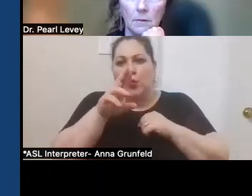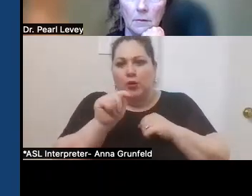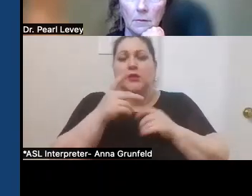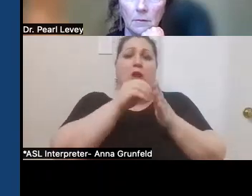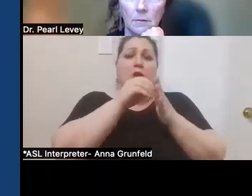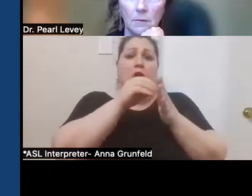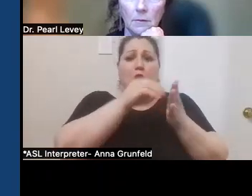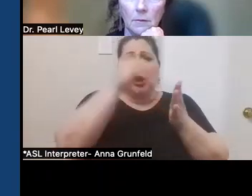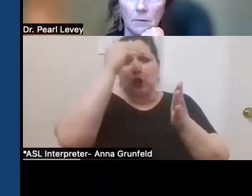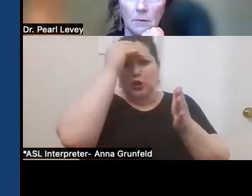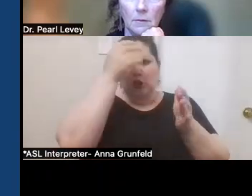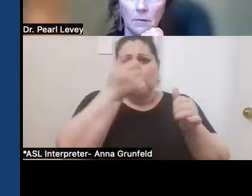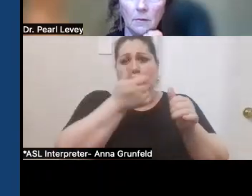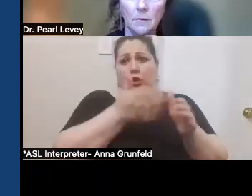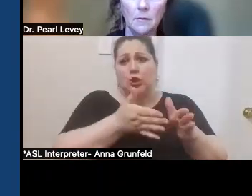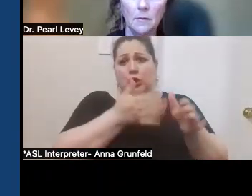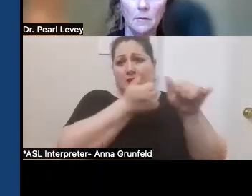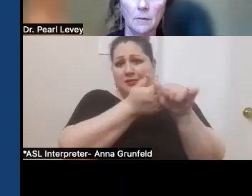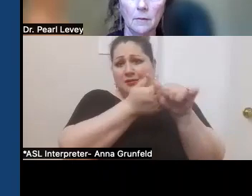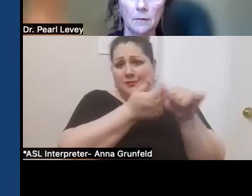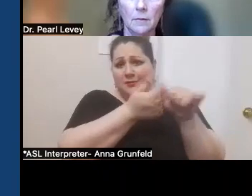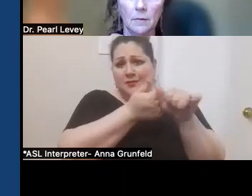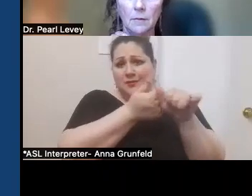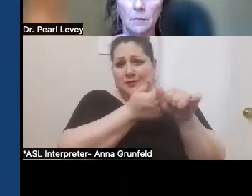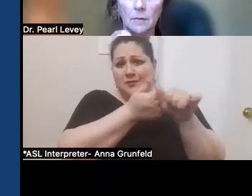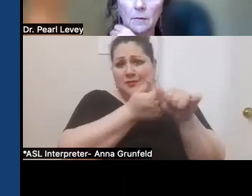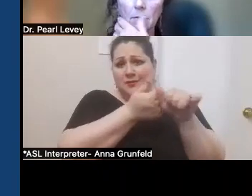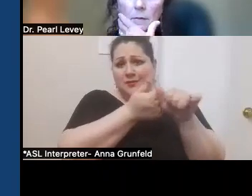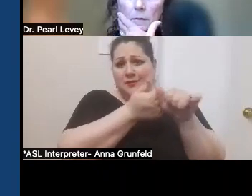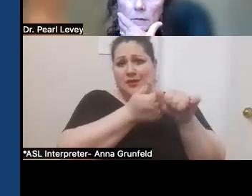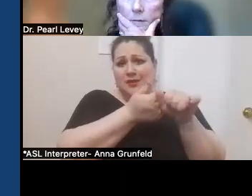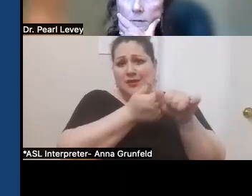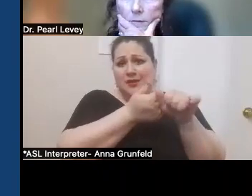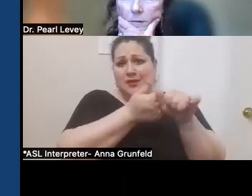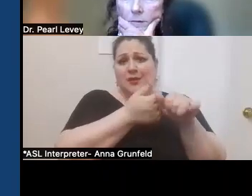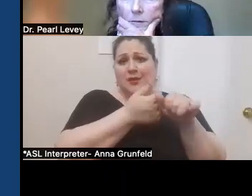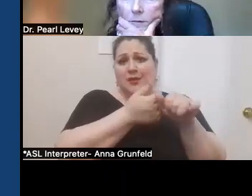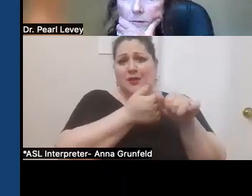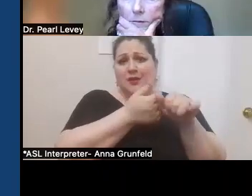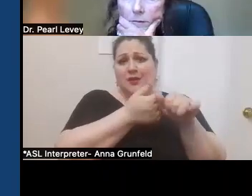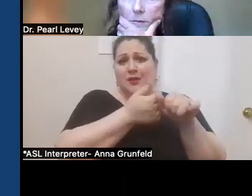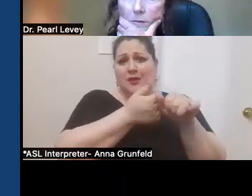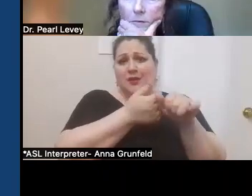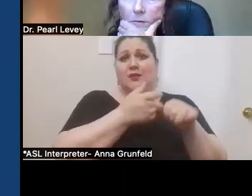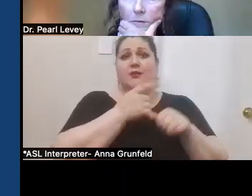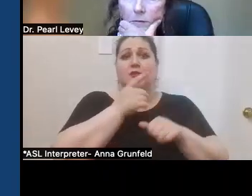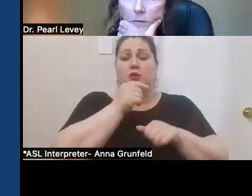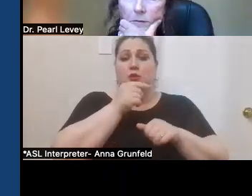often also feel like they're letting their team down or guilty or guilty about that.